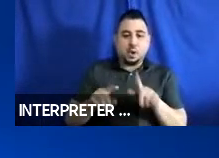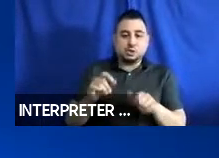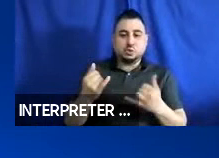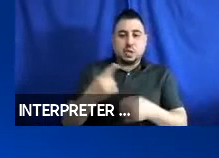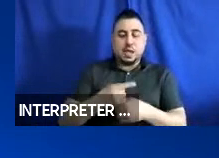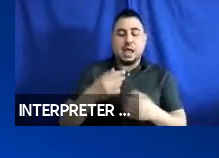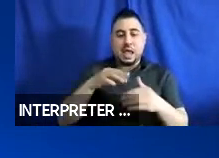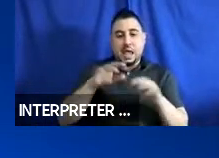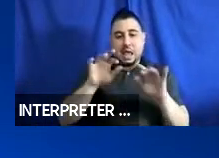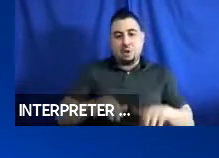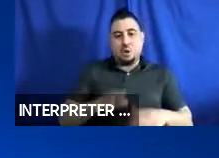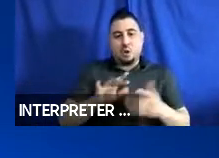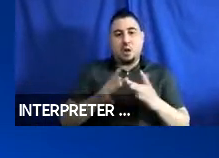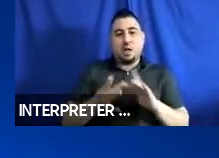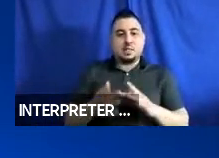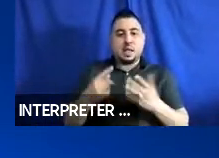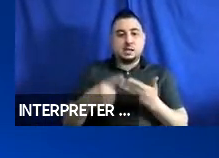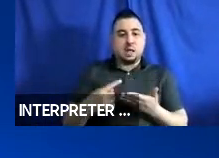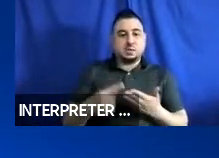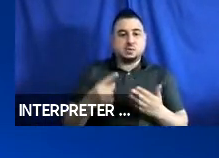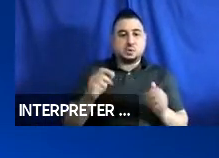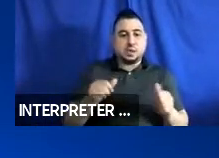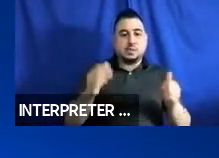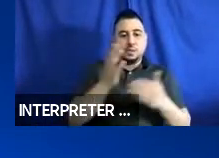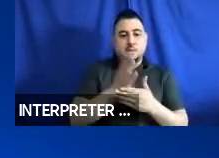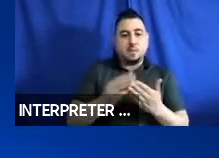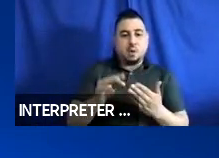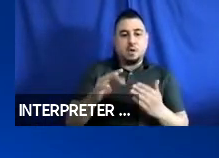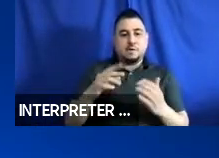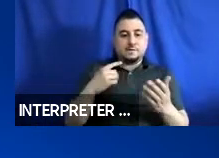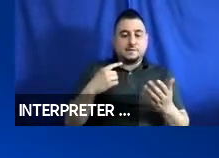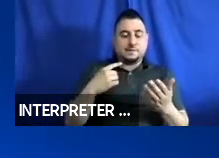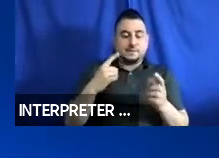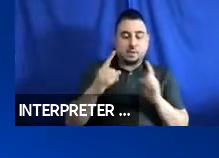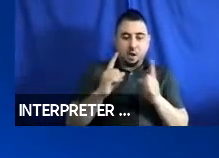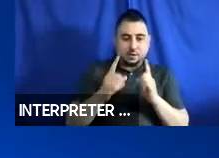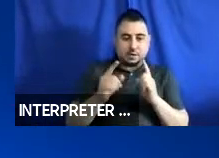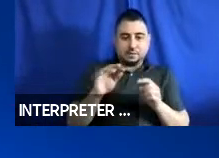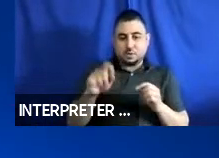it on the online dialogue so it can be part of the conversation. If you need any assistance